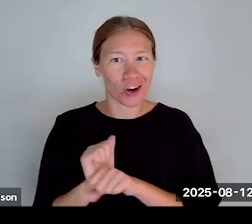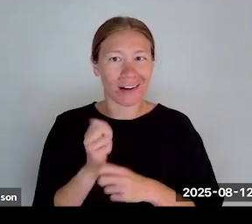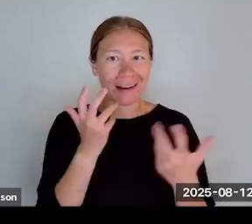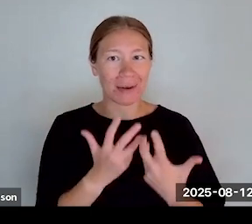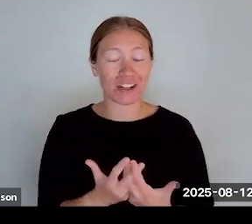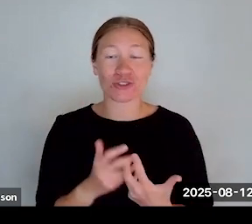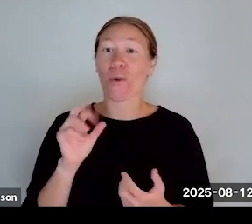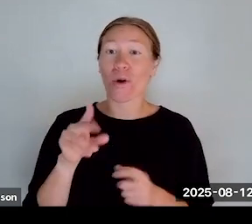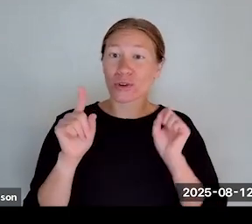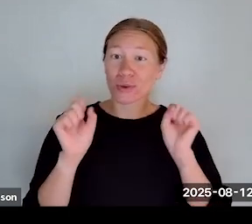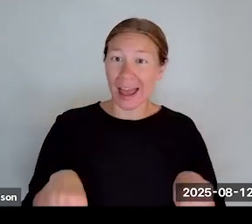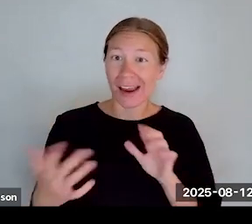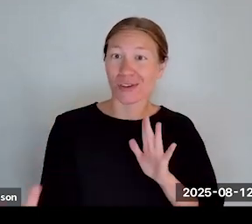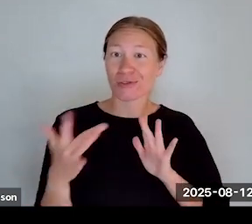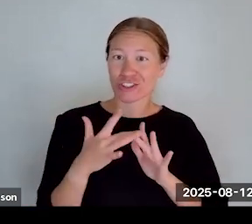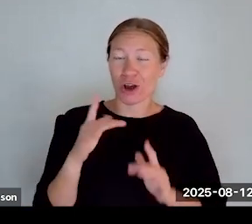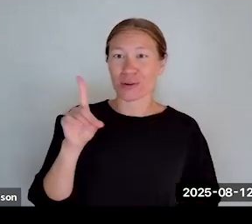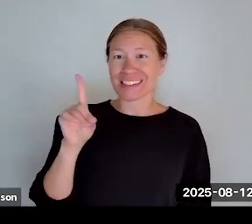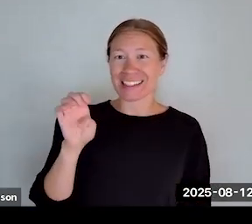in the Disability Equity Office for personalized support.